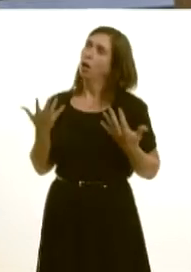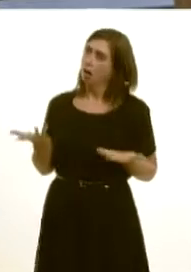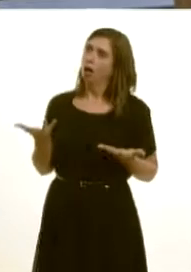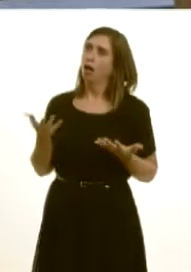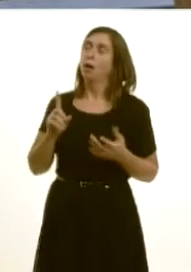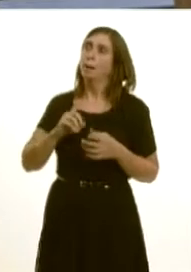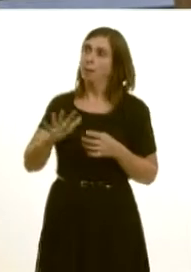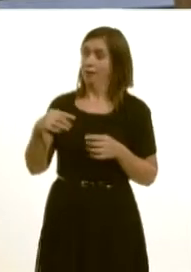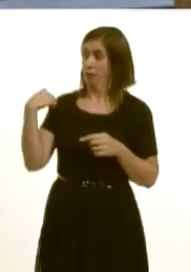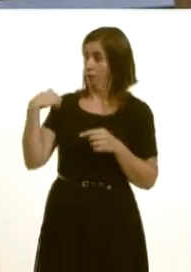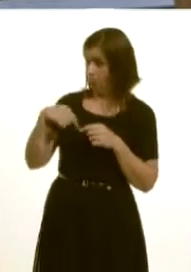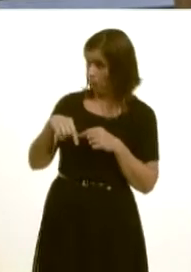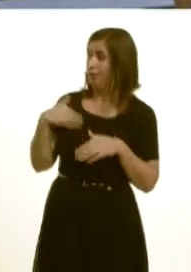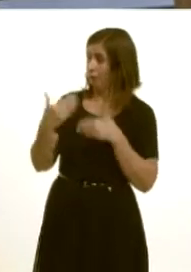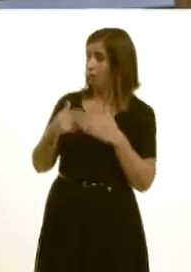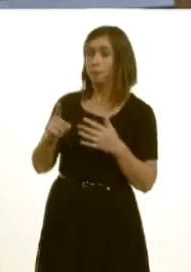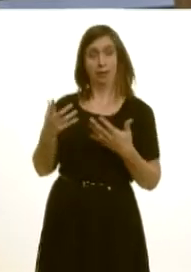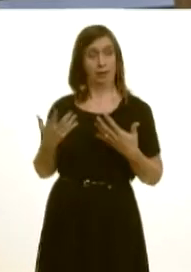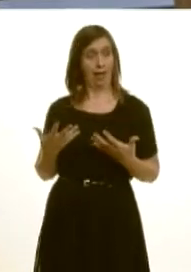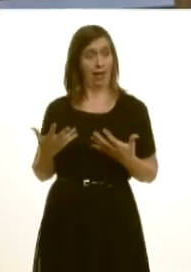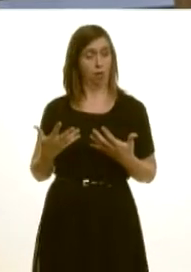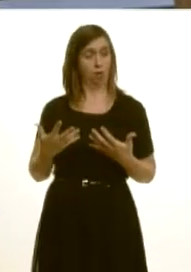in the past week. The point is that we, and I think this is also true for the BMA, want